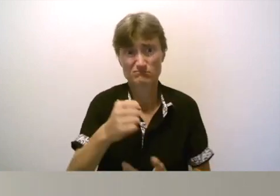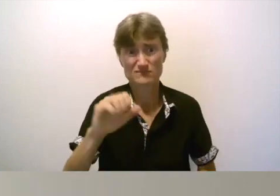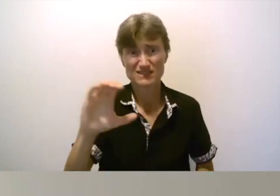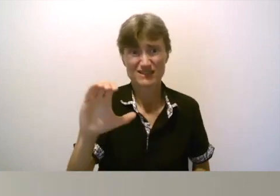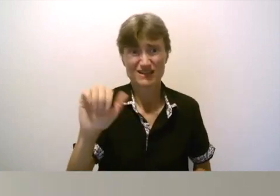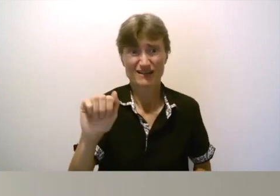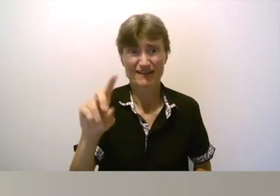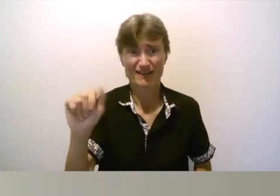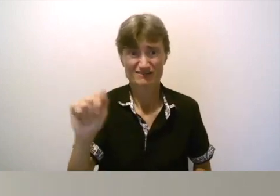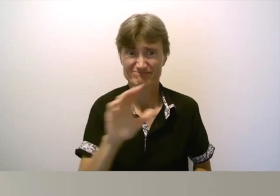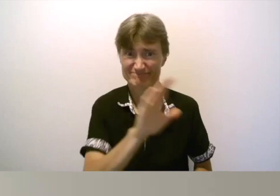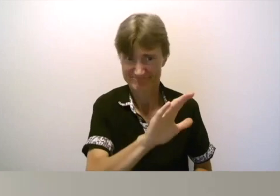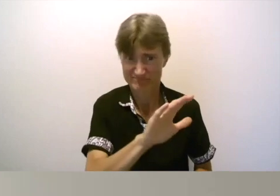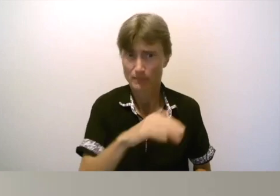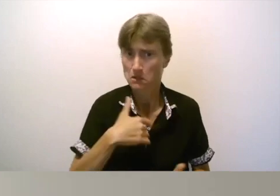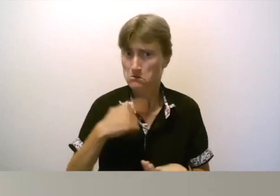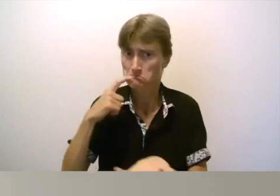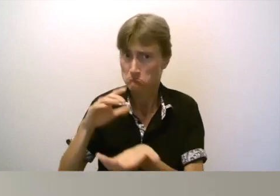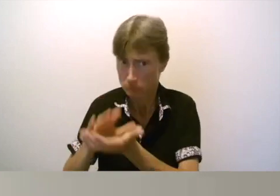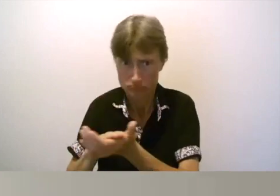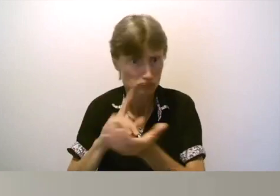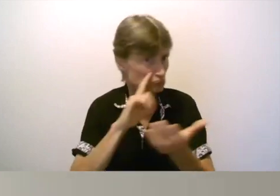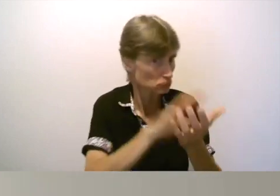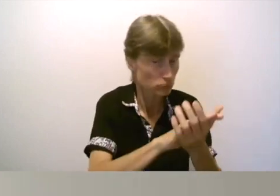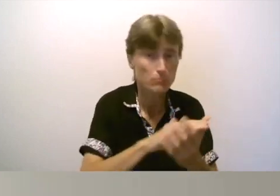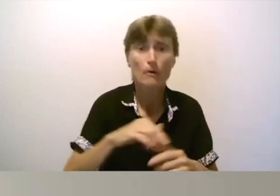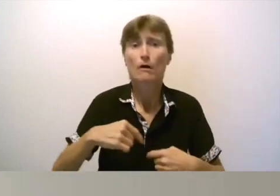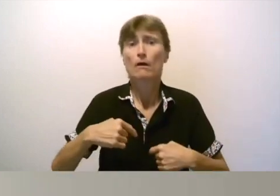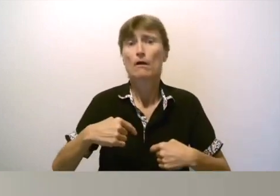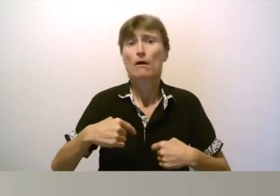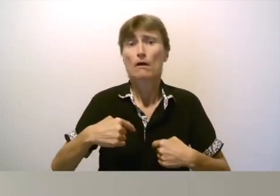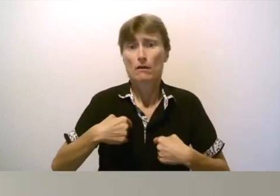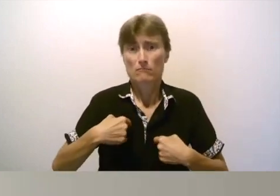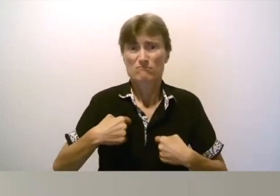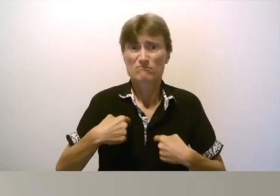acknowledge that um i am essentially on basic income with cada